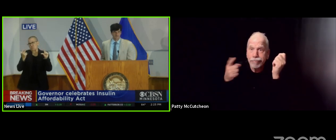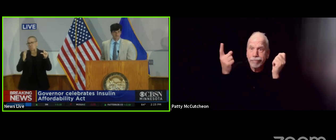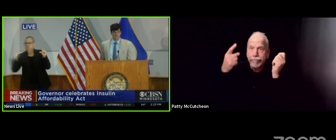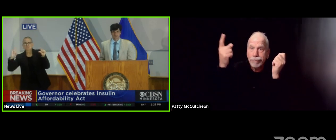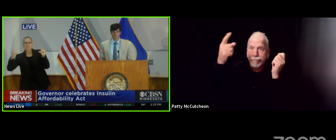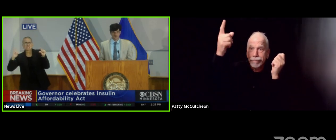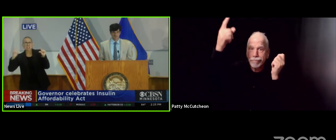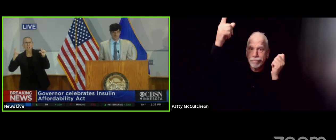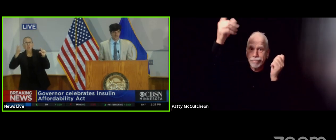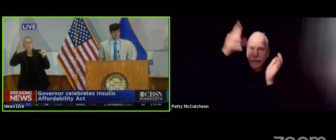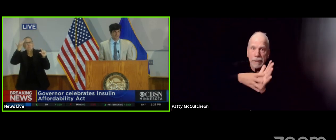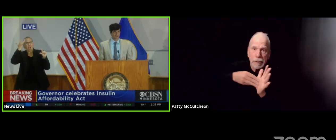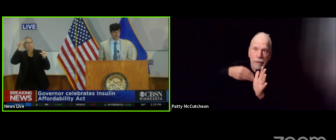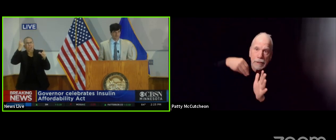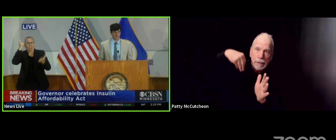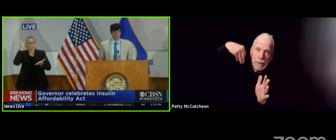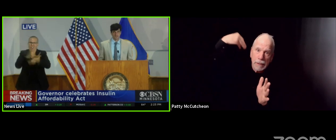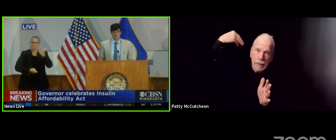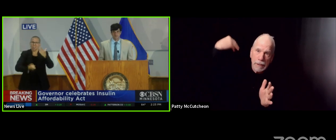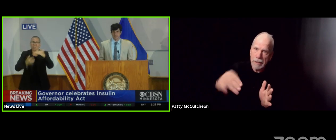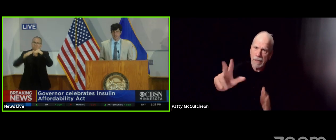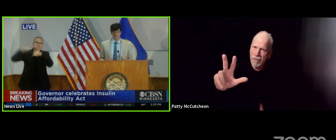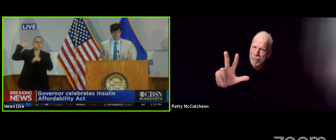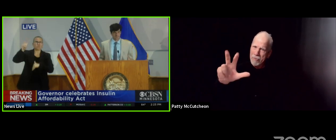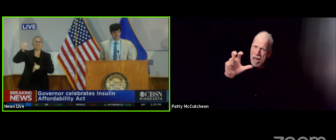YOU CAN MAKE A PROFIT, A FAIR PROFIT, BUT NOT AT THE EXPENSE